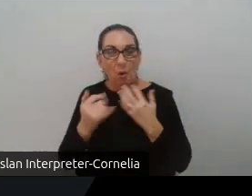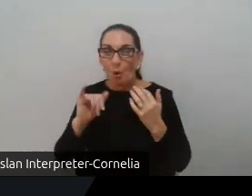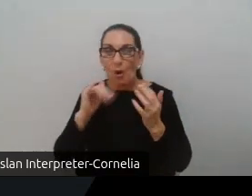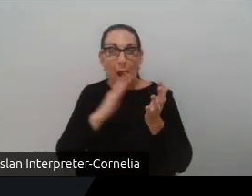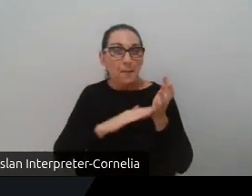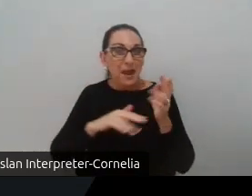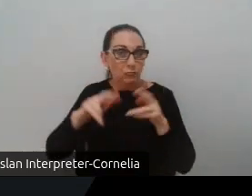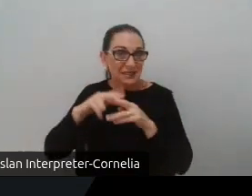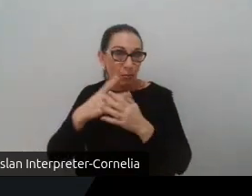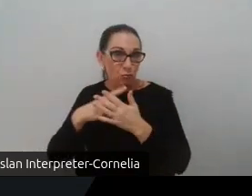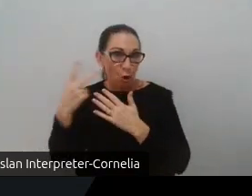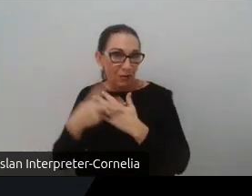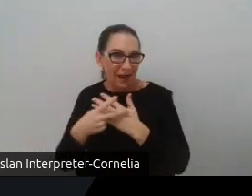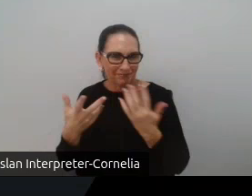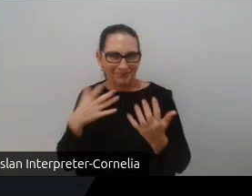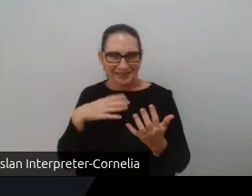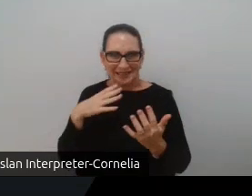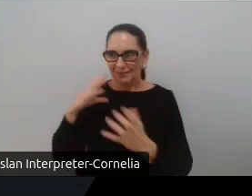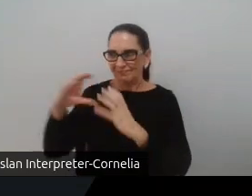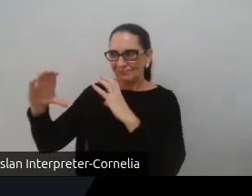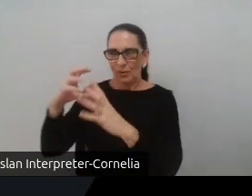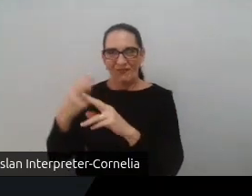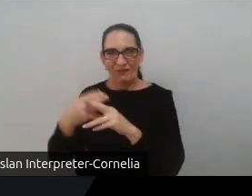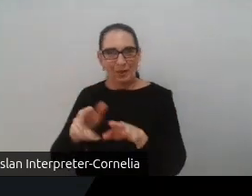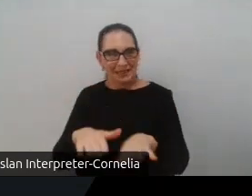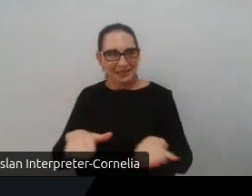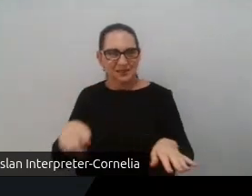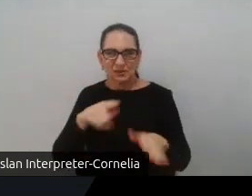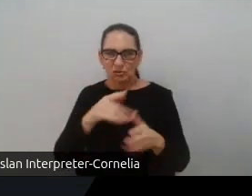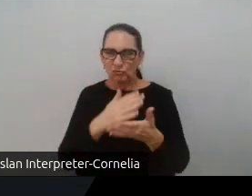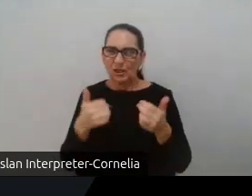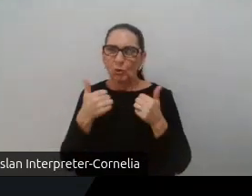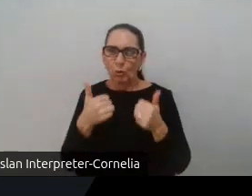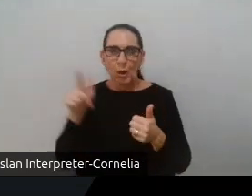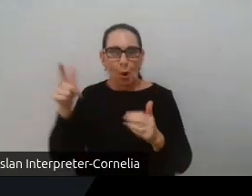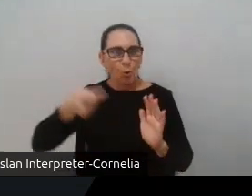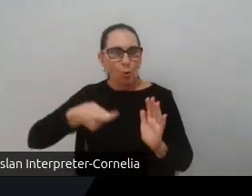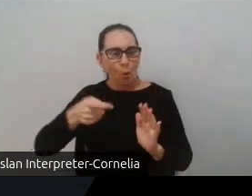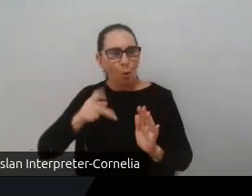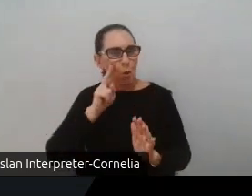How to communicate with them also very good and appreciated by the court to see a letter from